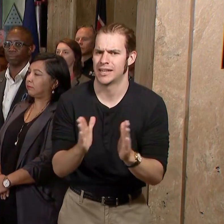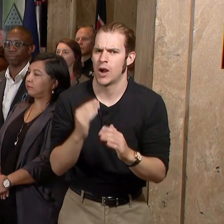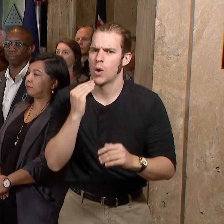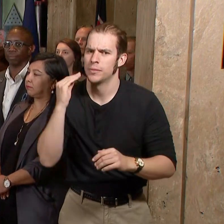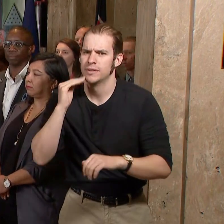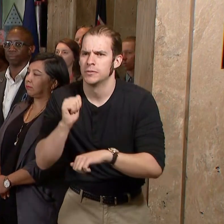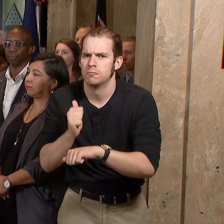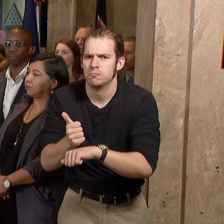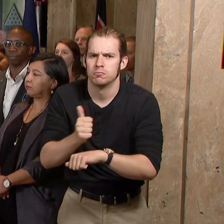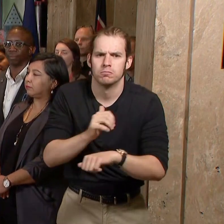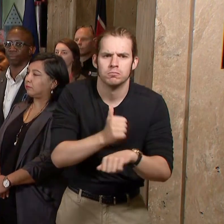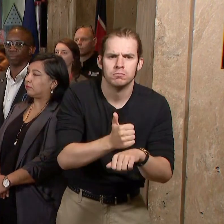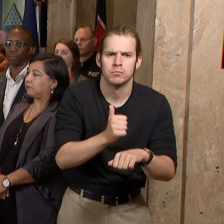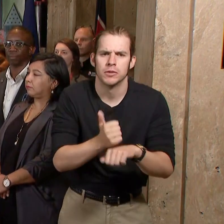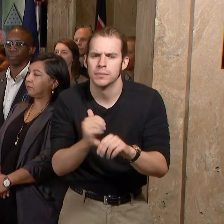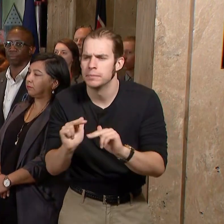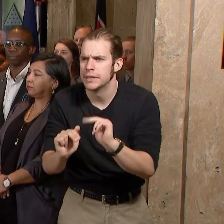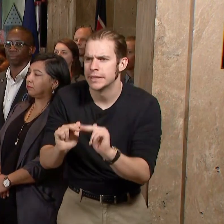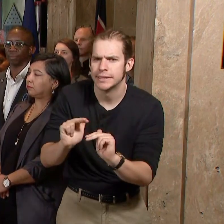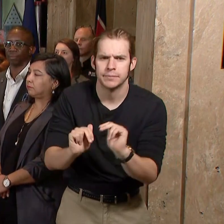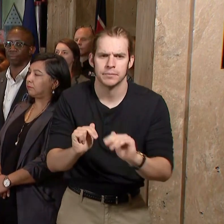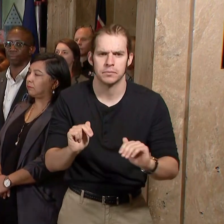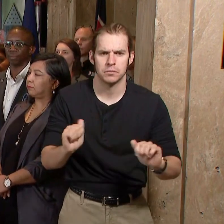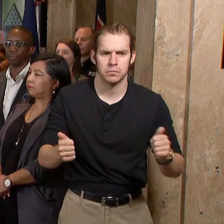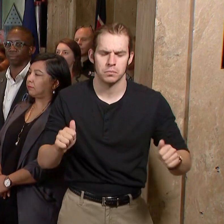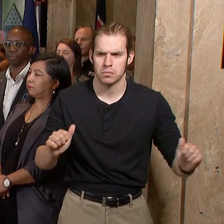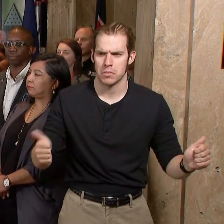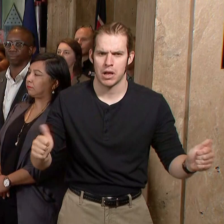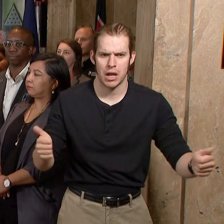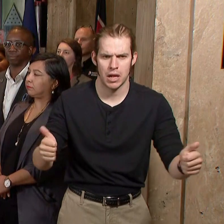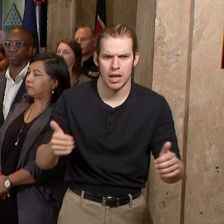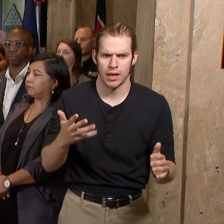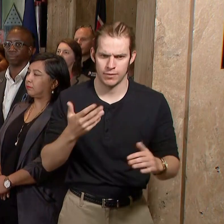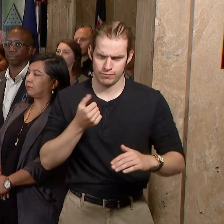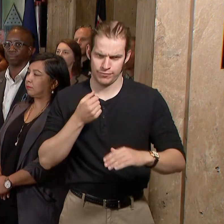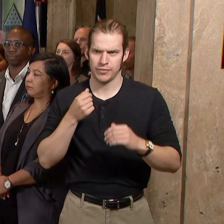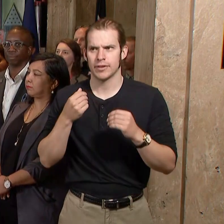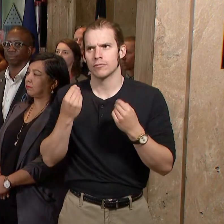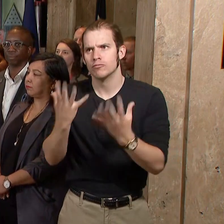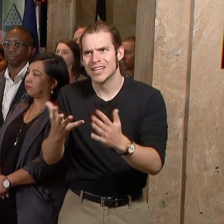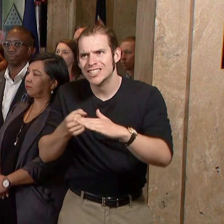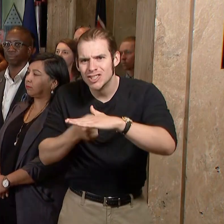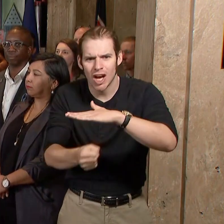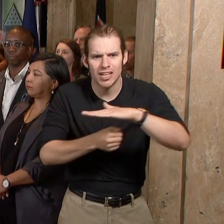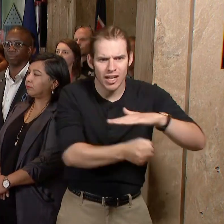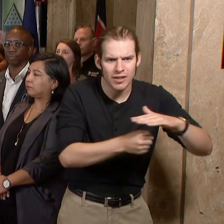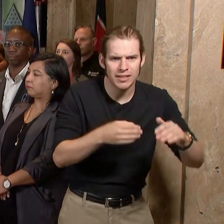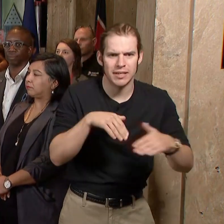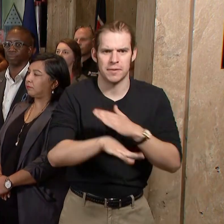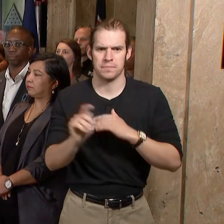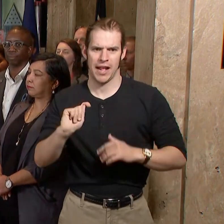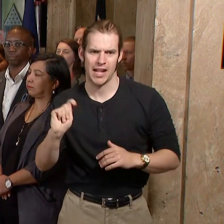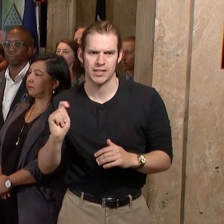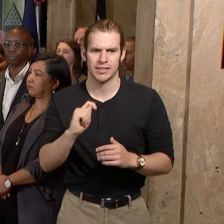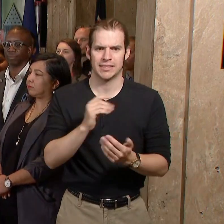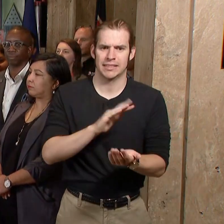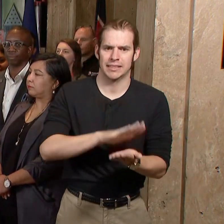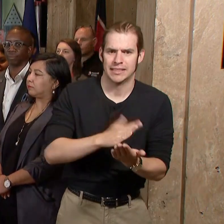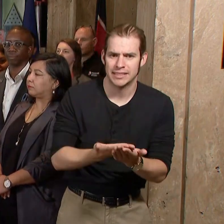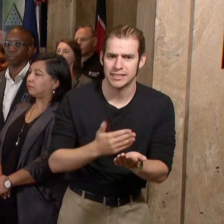stability of housing and shelter. Plus also access to bathrooms, kitchens, showers. All the core services including the